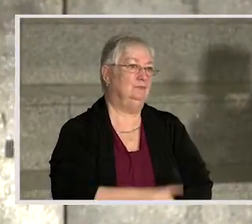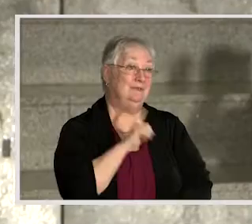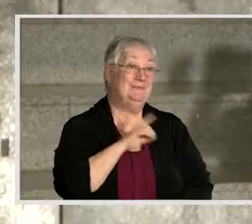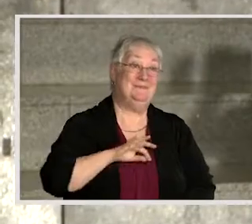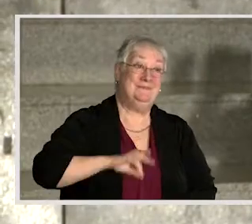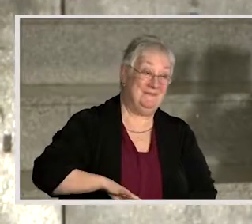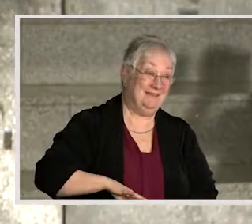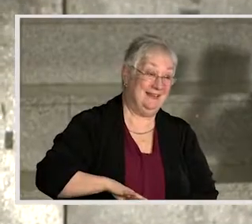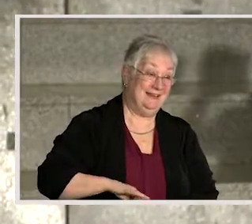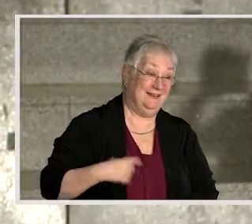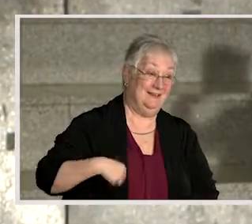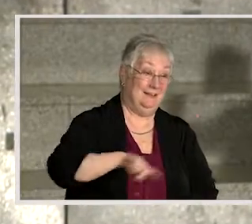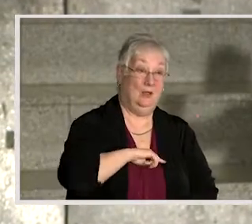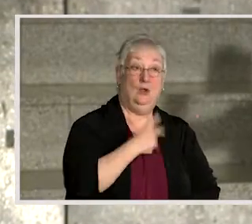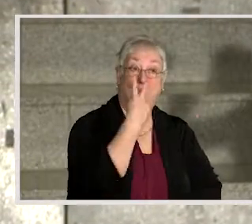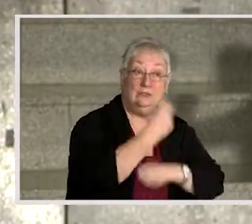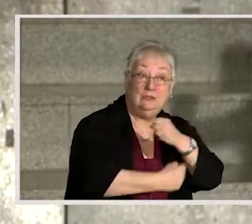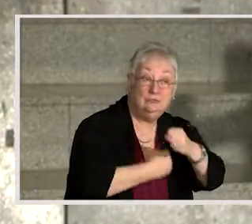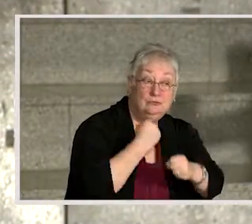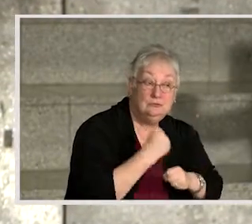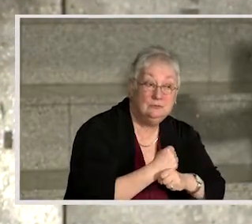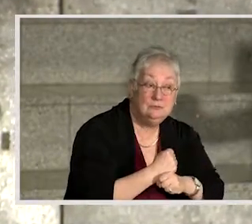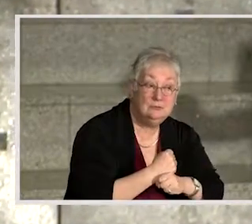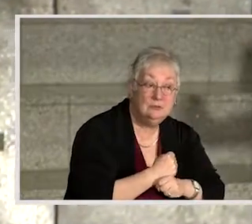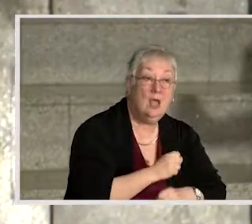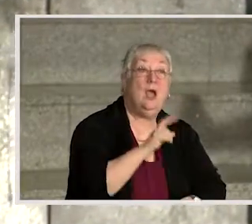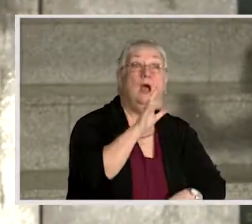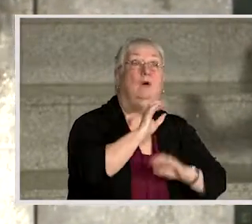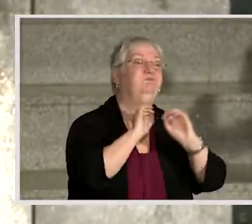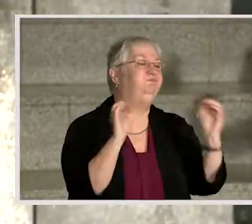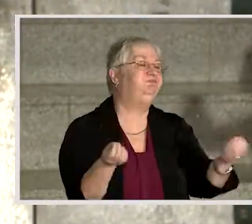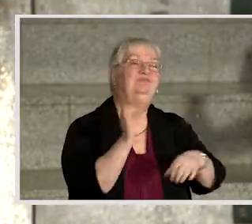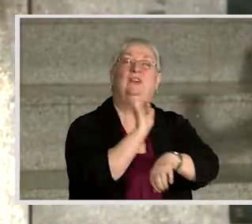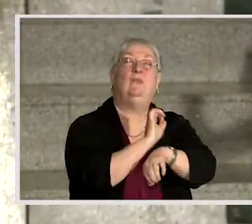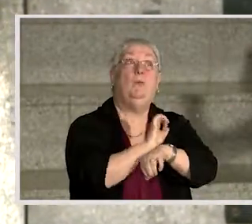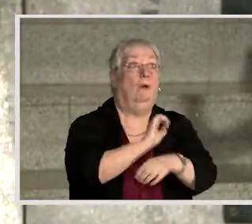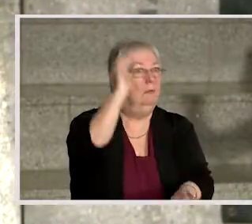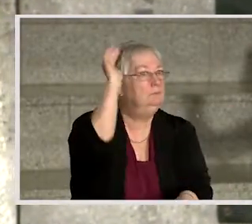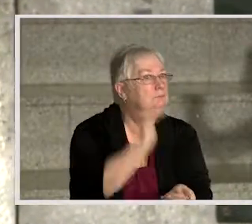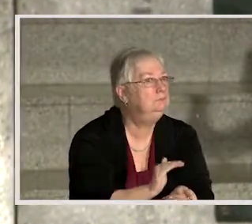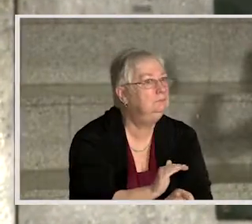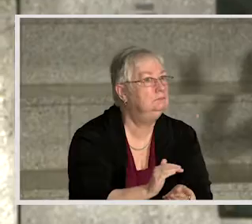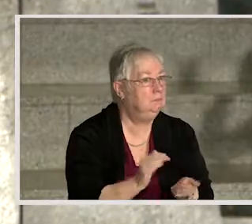IN THE DISTRICT OF COLUMBIA BY A FULL 1.8% AND THAT'S SIGNIFICANT.